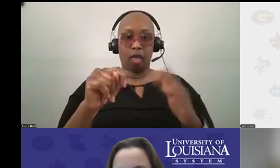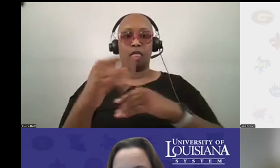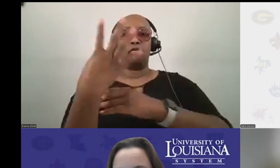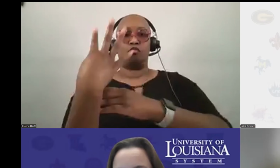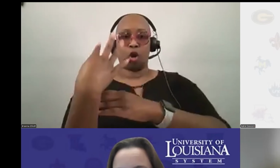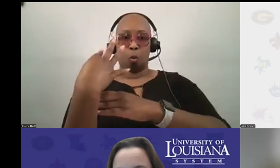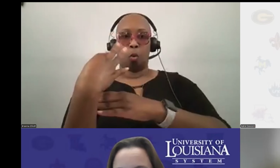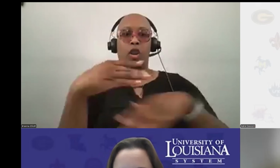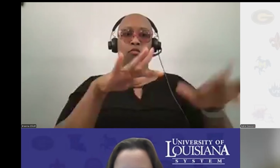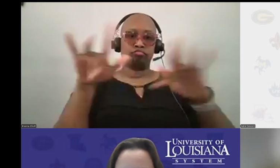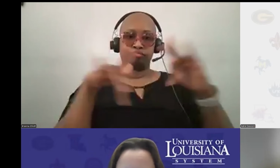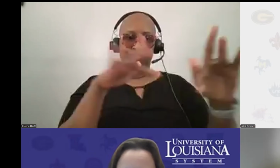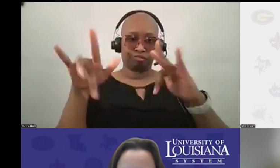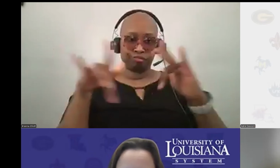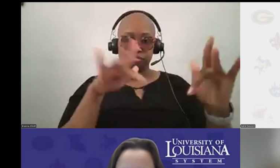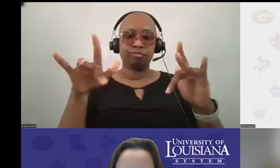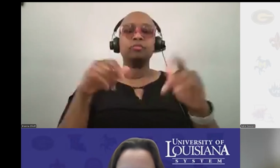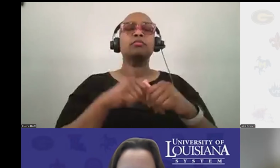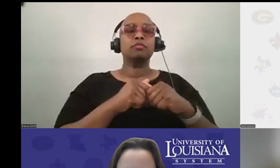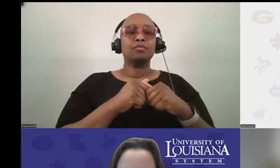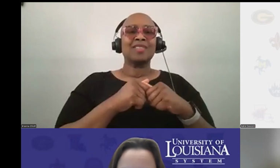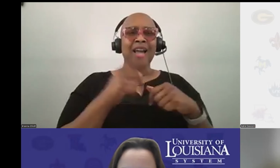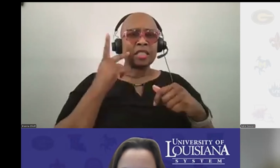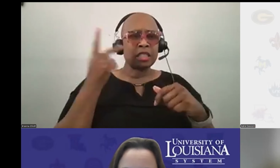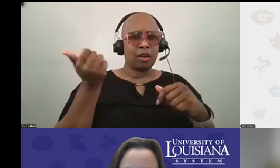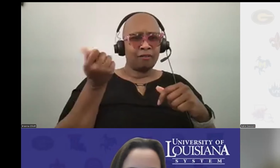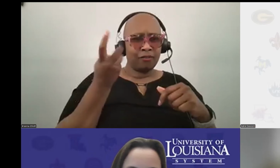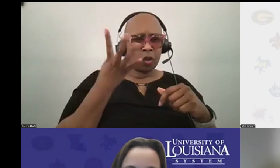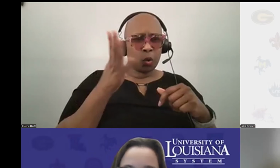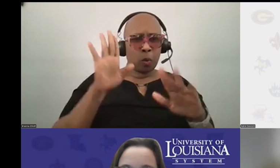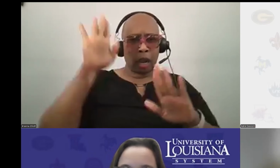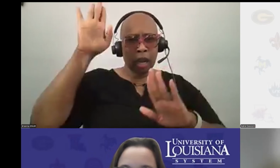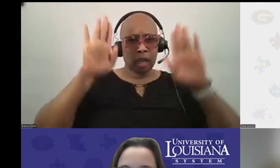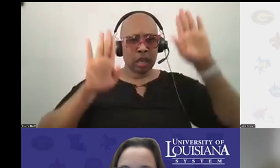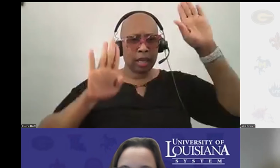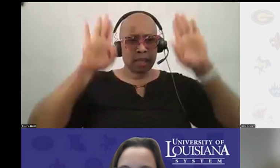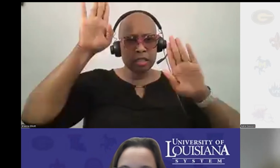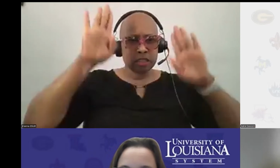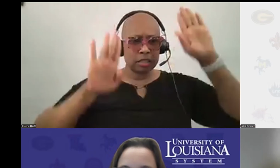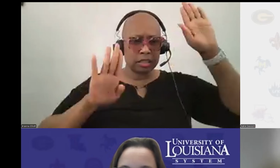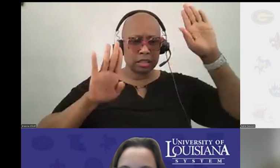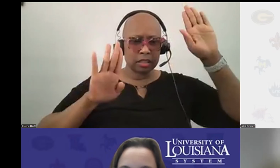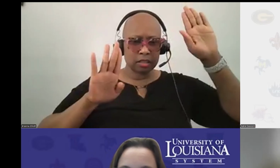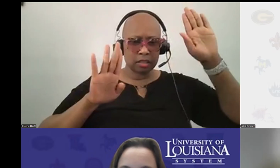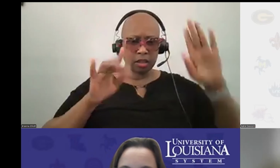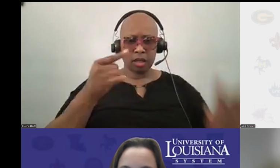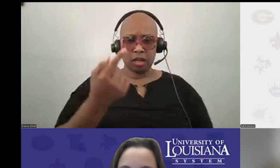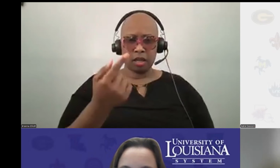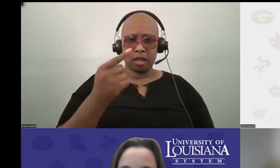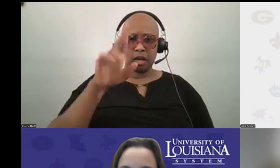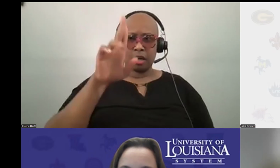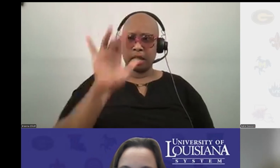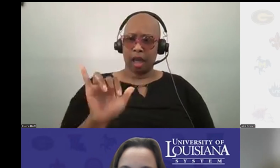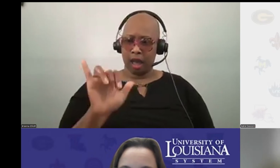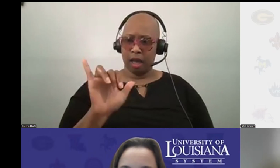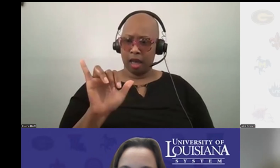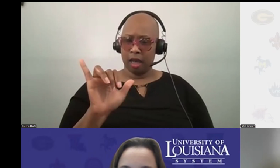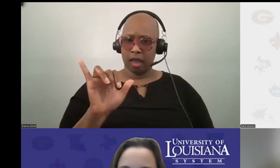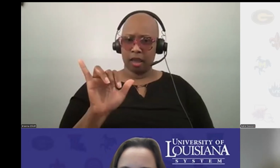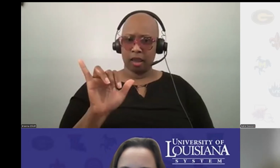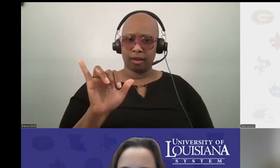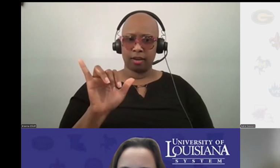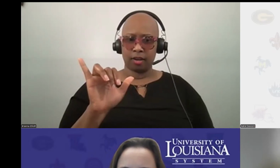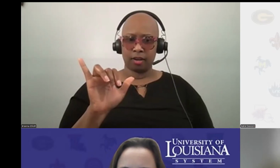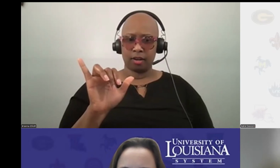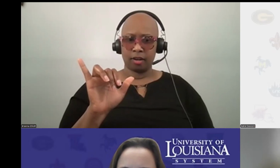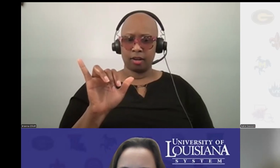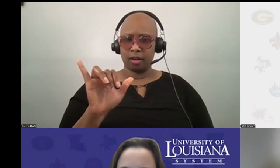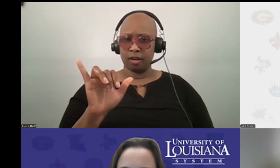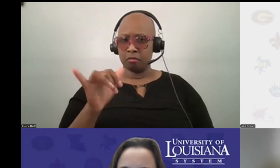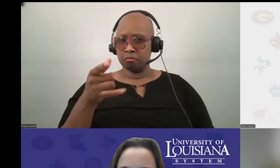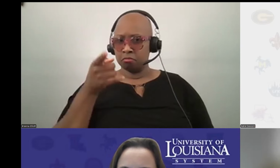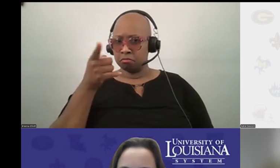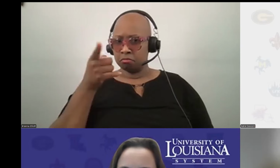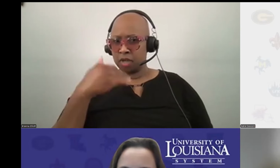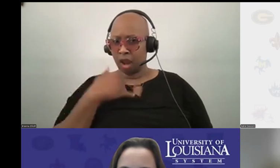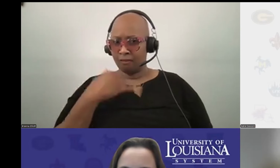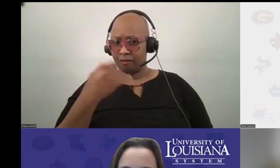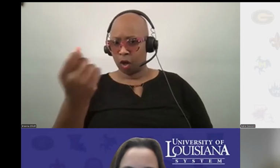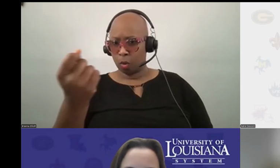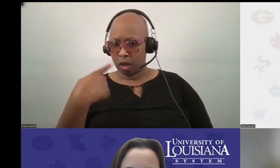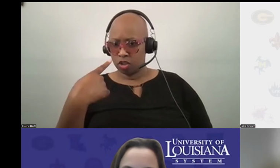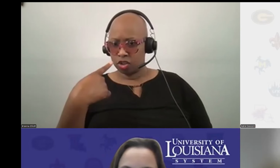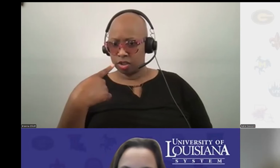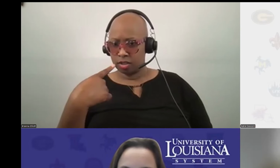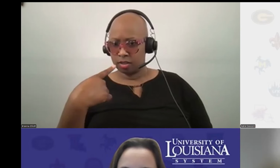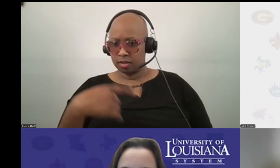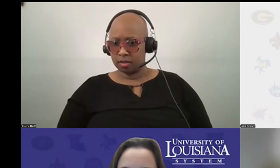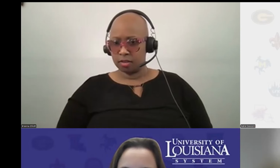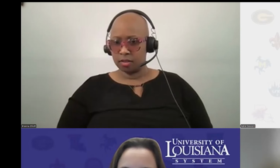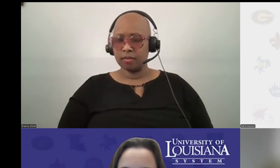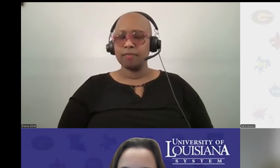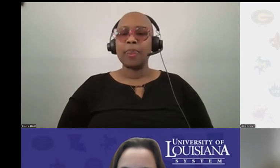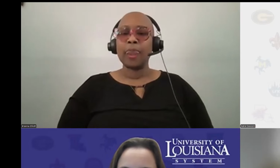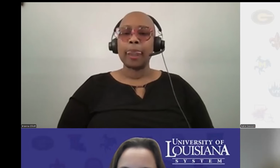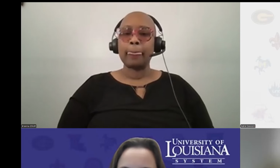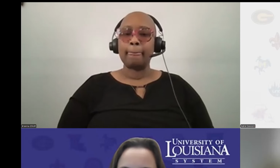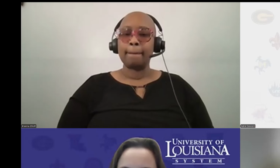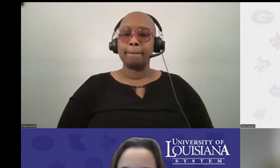I see a couple of hands raised. So, Guy Carw will Can we give Guy the opportunity to ask a question?